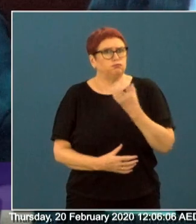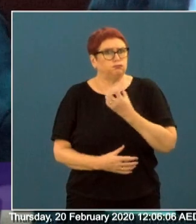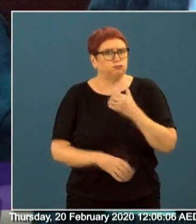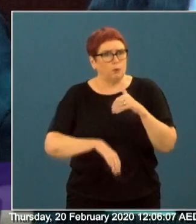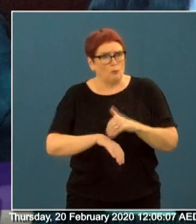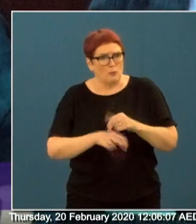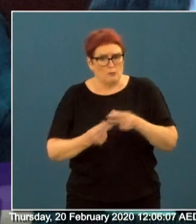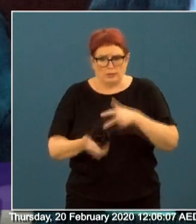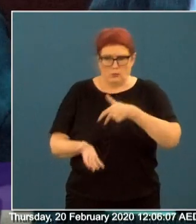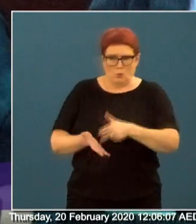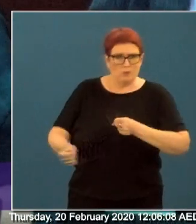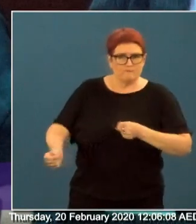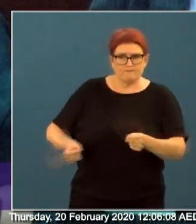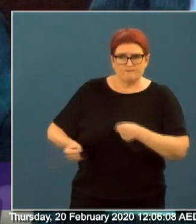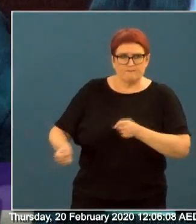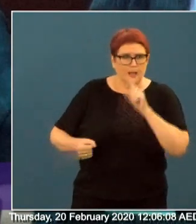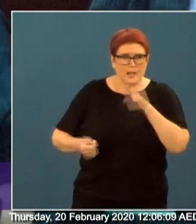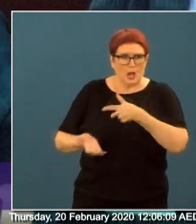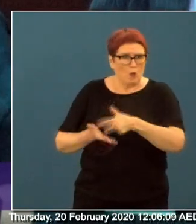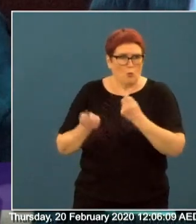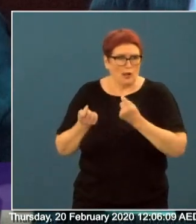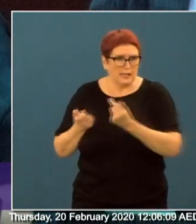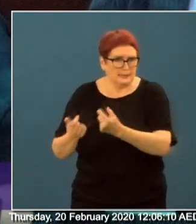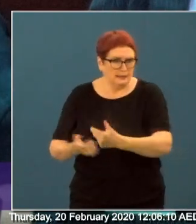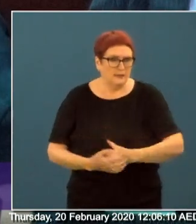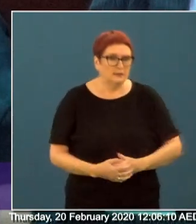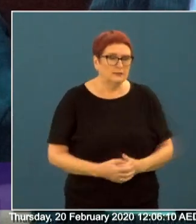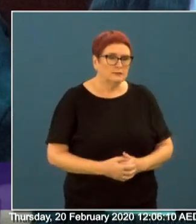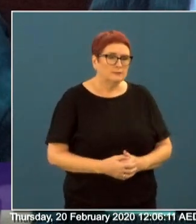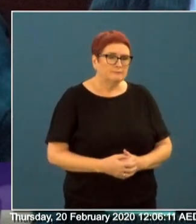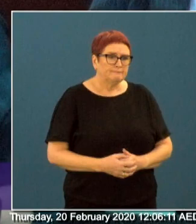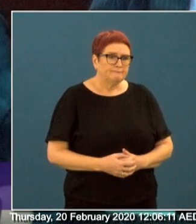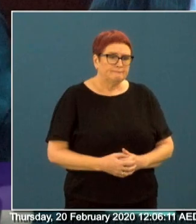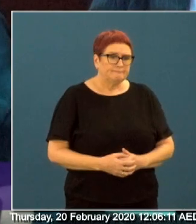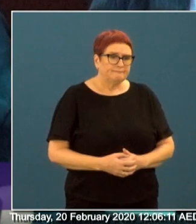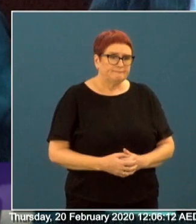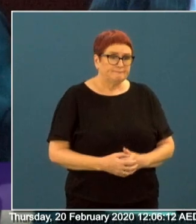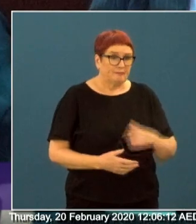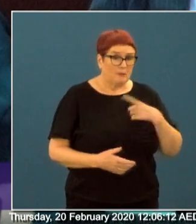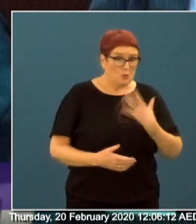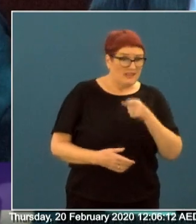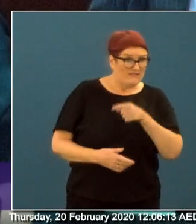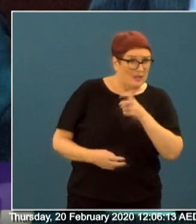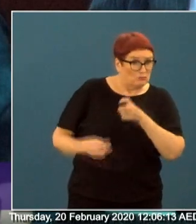And I assume that the consequences in terms of profound or severe limitation can then, again,